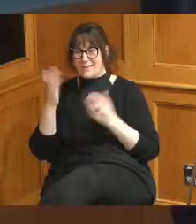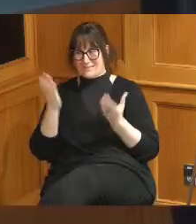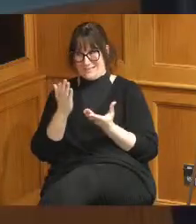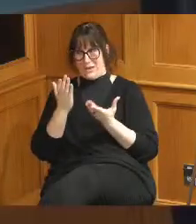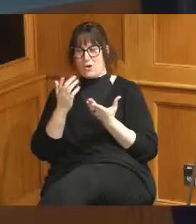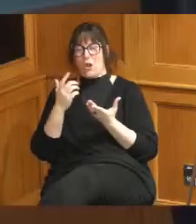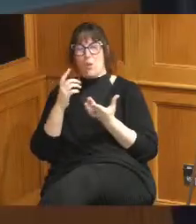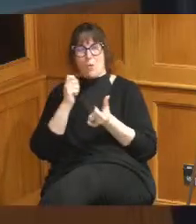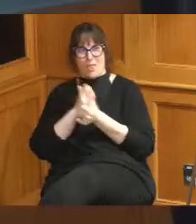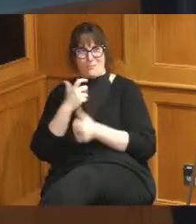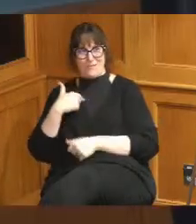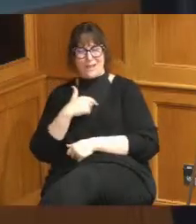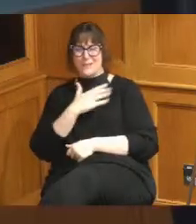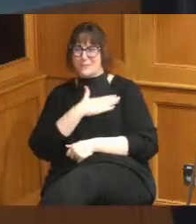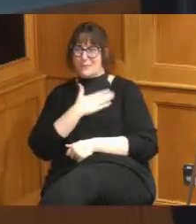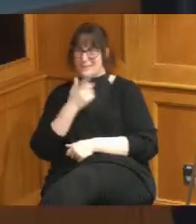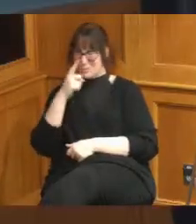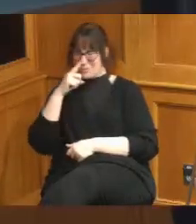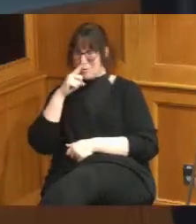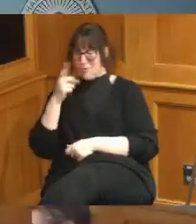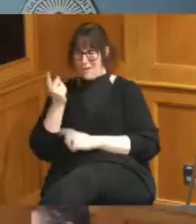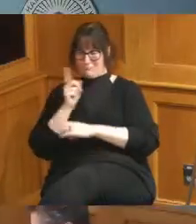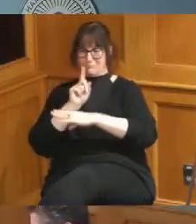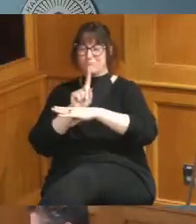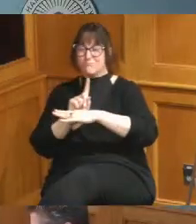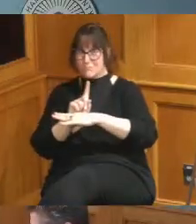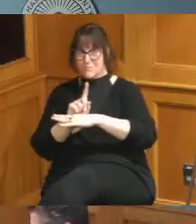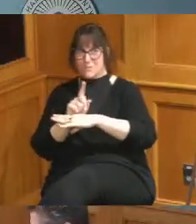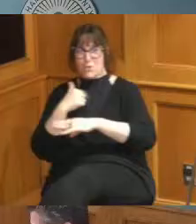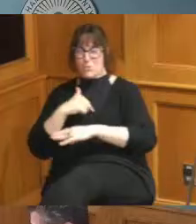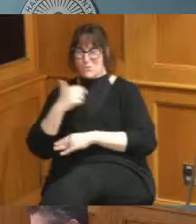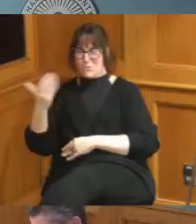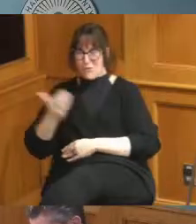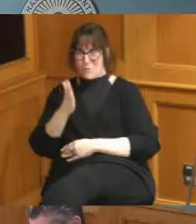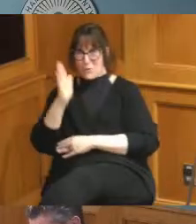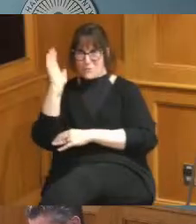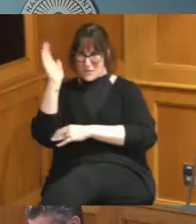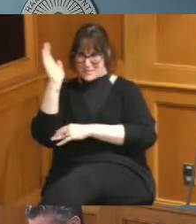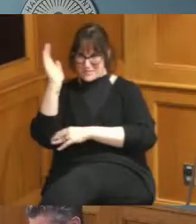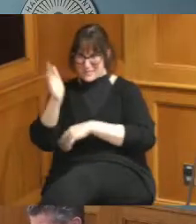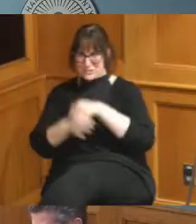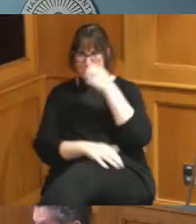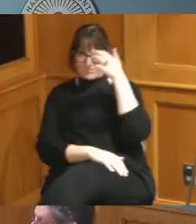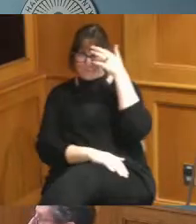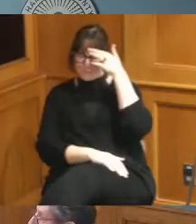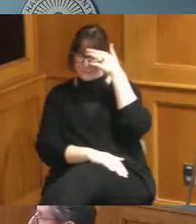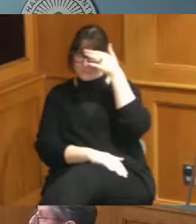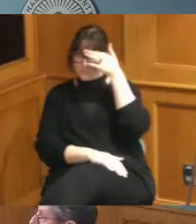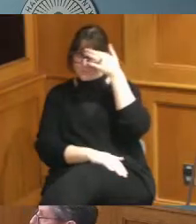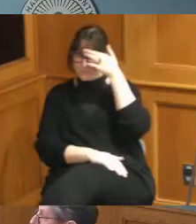update so please come forward Luke and we welcome your presentation thank you very much President